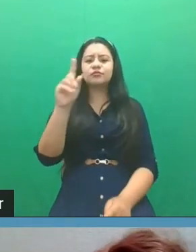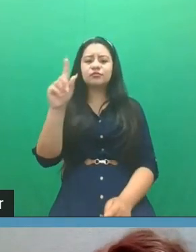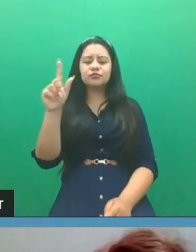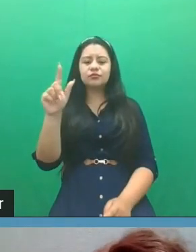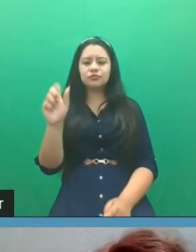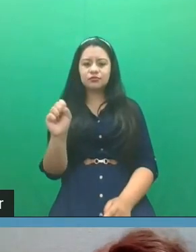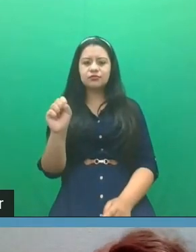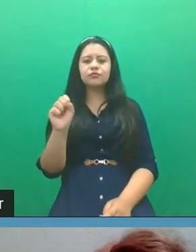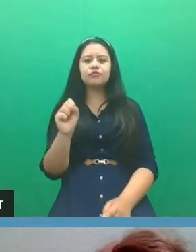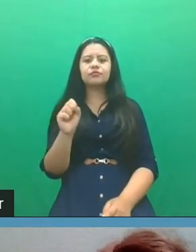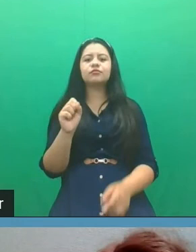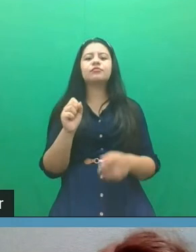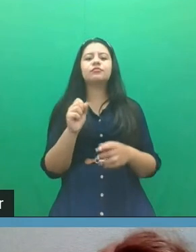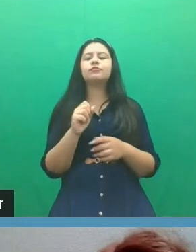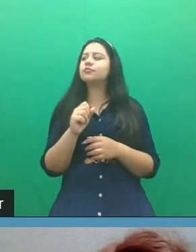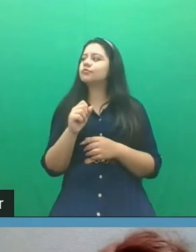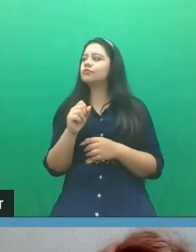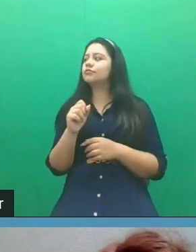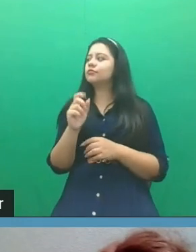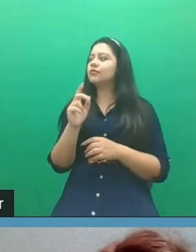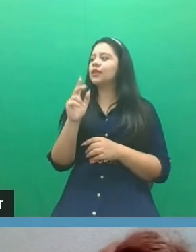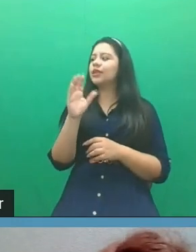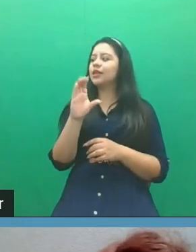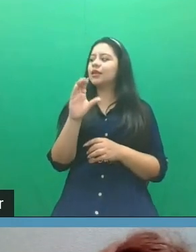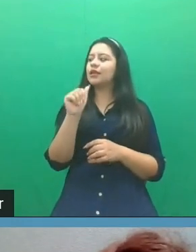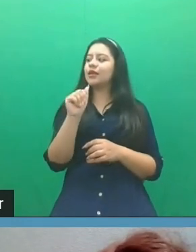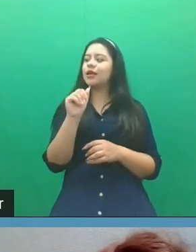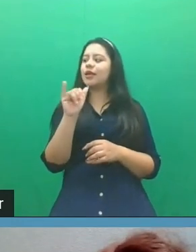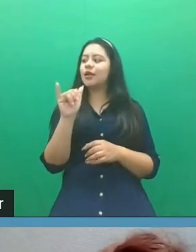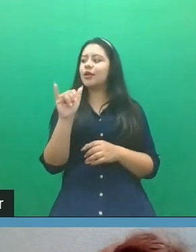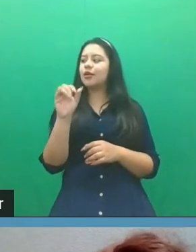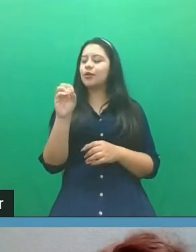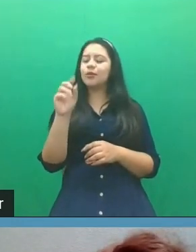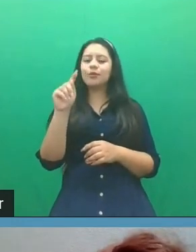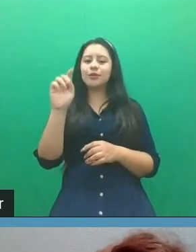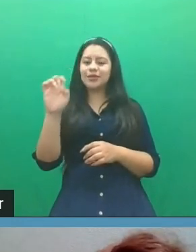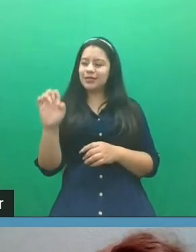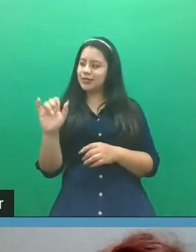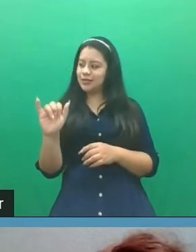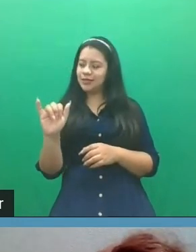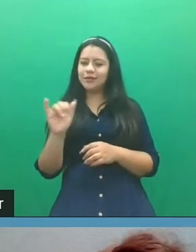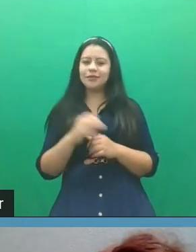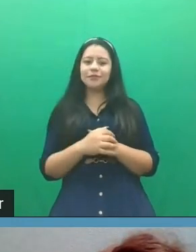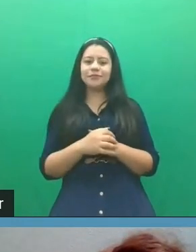to help centralize the workflow for visual descriptions and make their reuse across platforms